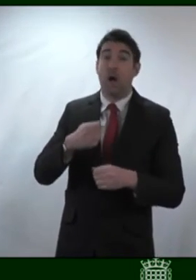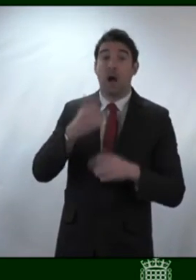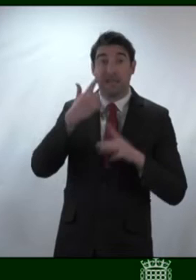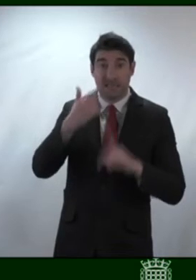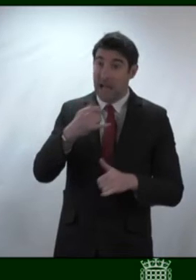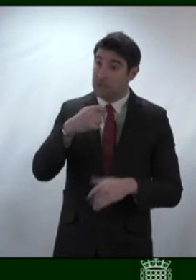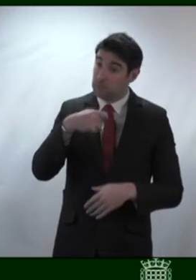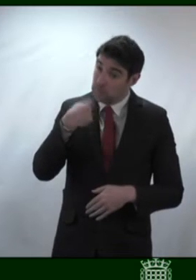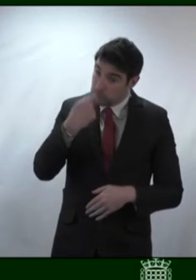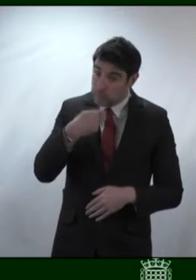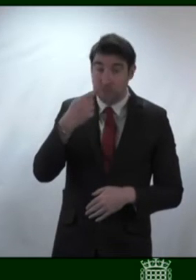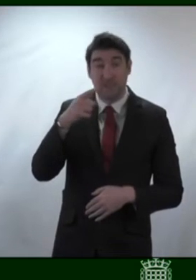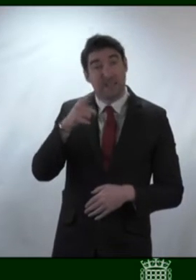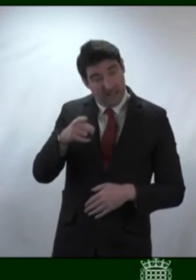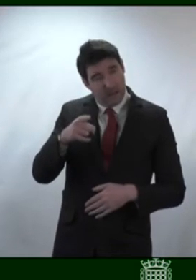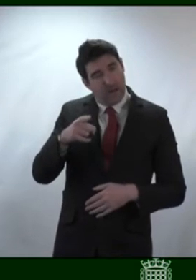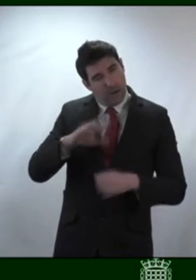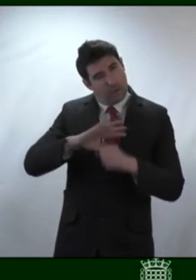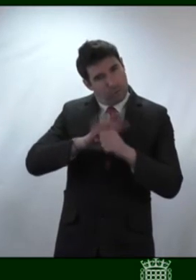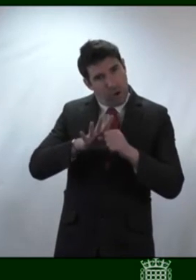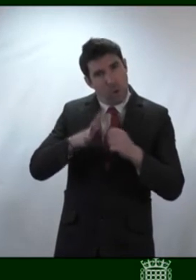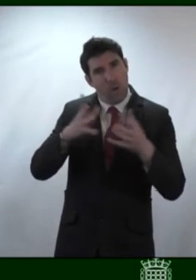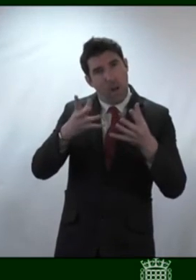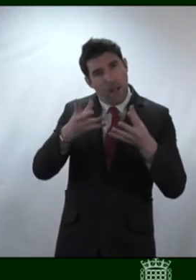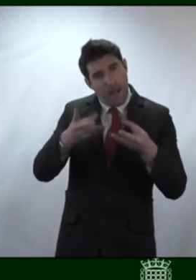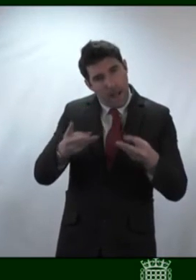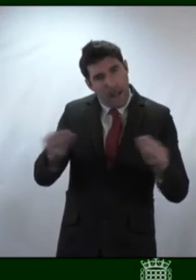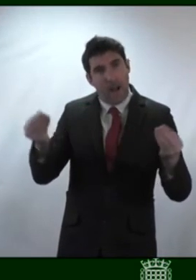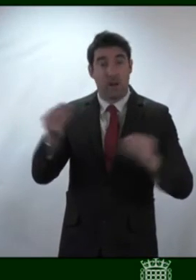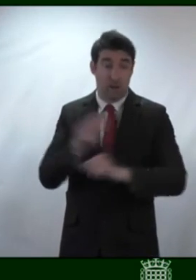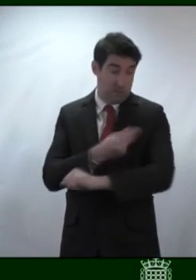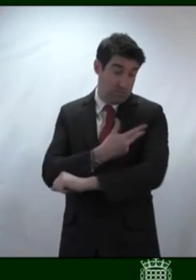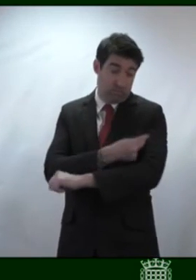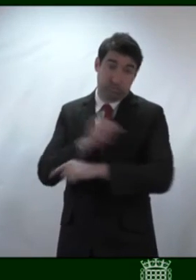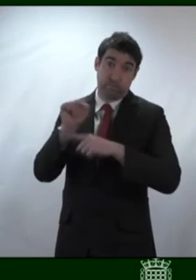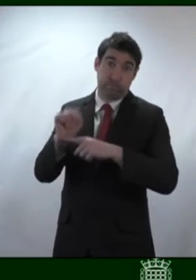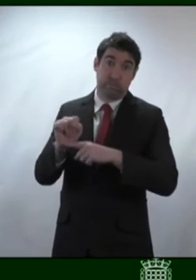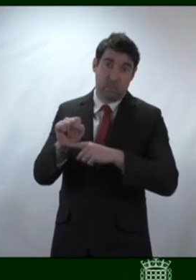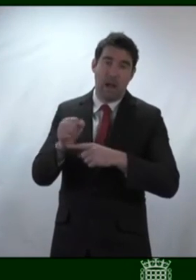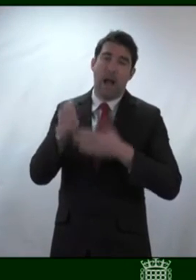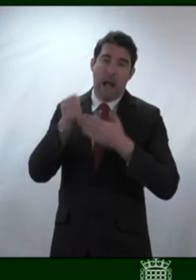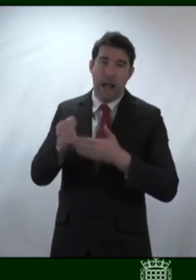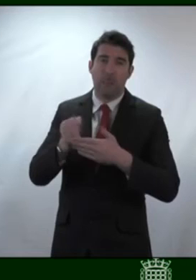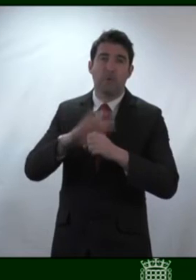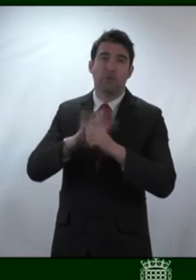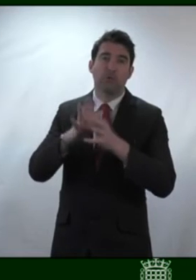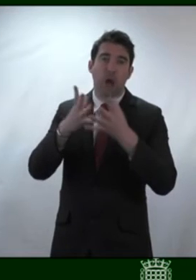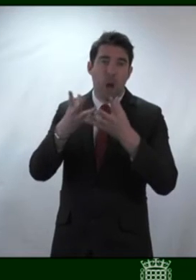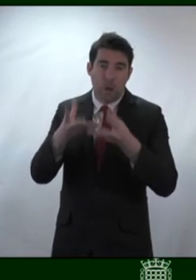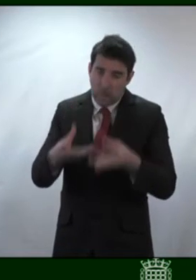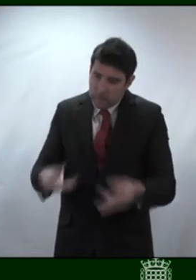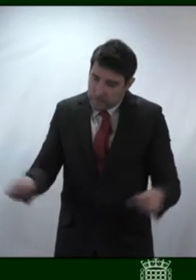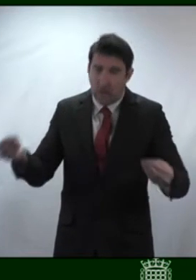vaccine time really to kick in, and protect our elderly and vulnerable so that we can all move